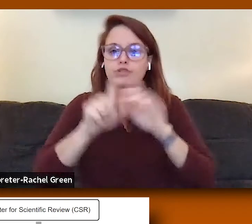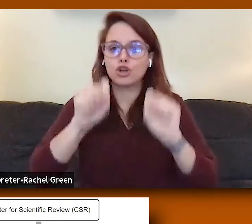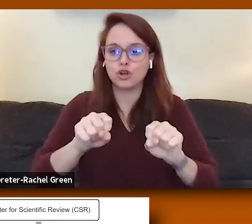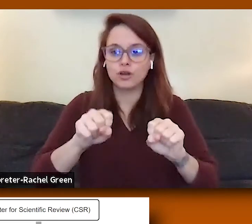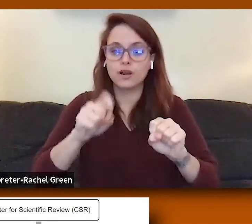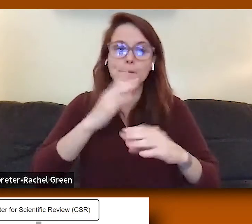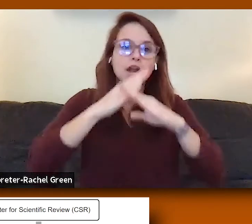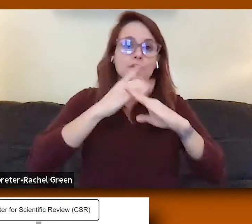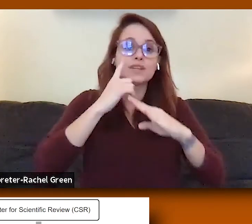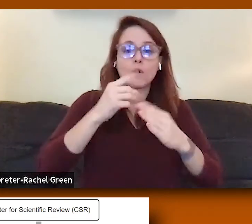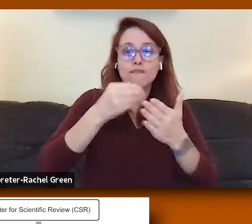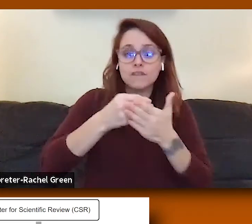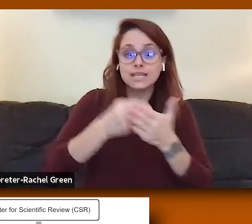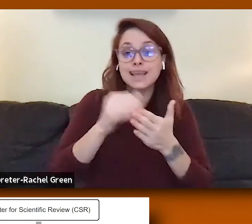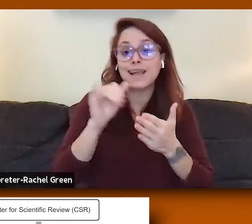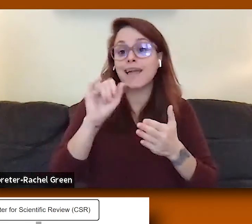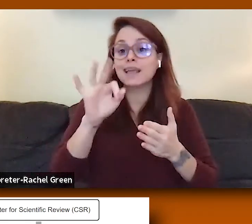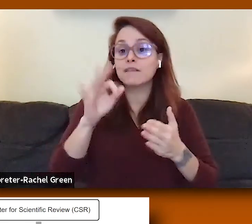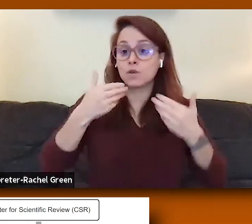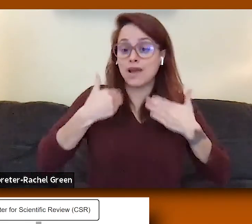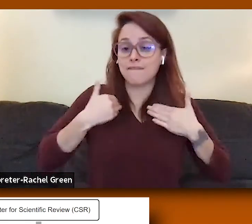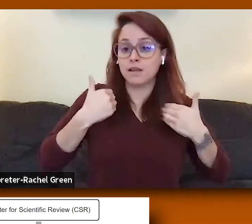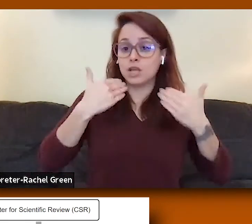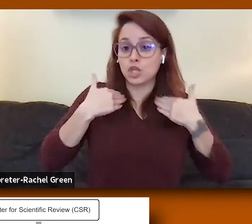if you have human subjects or animal concerns.